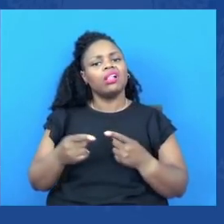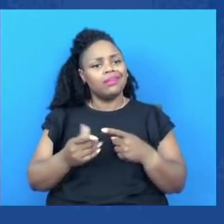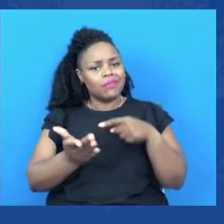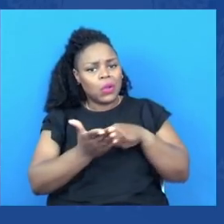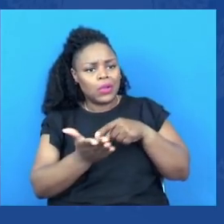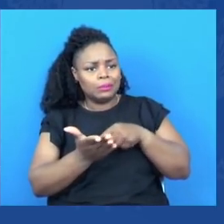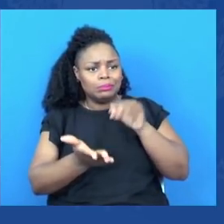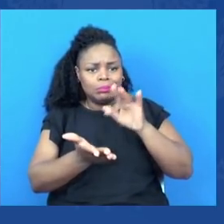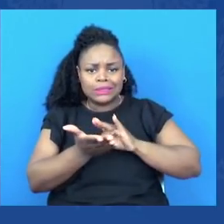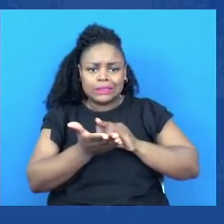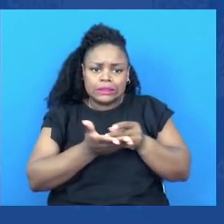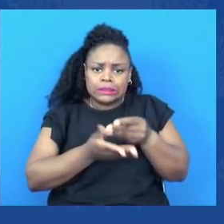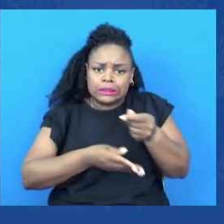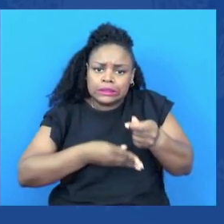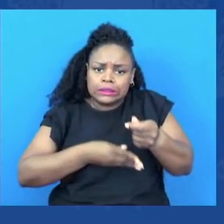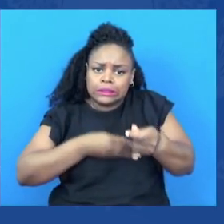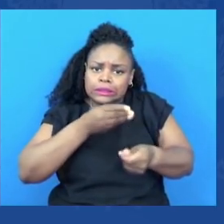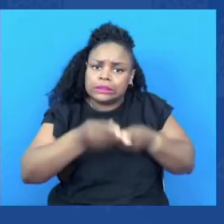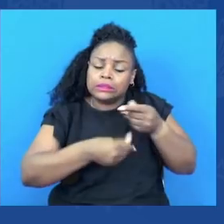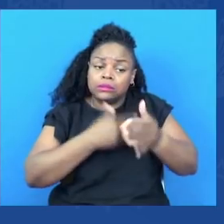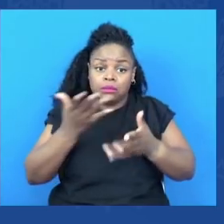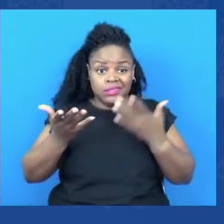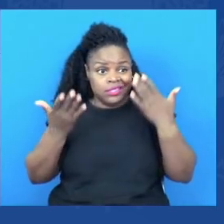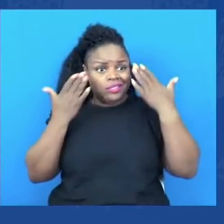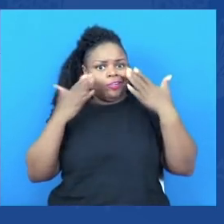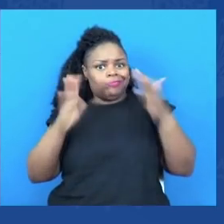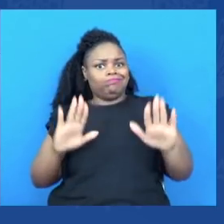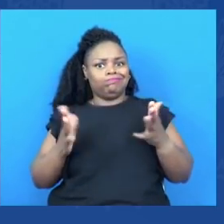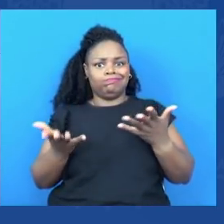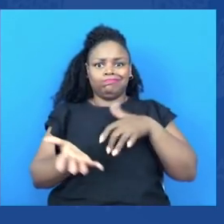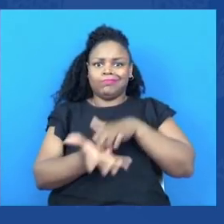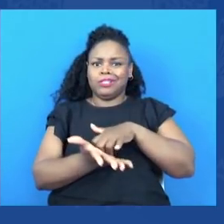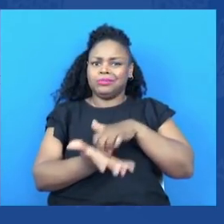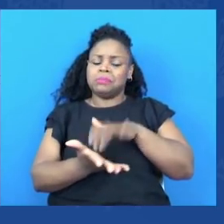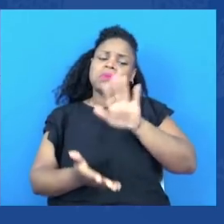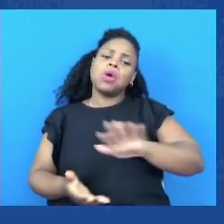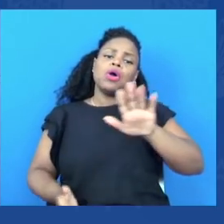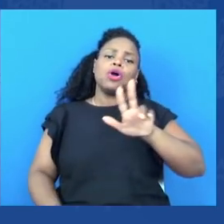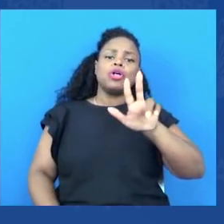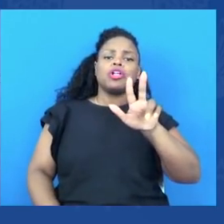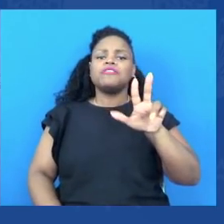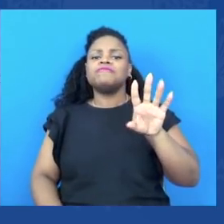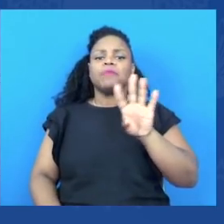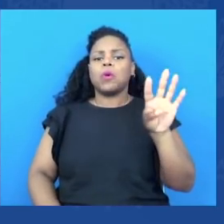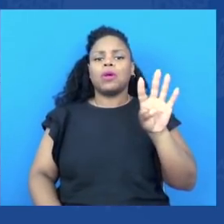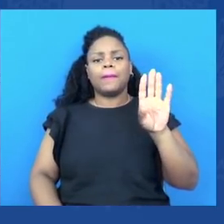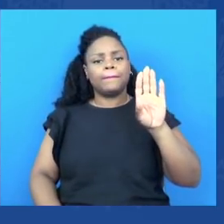It's estimated that more than 34 million Americans -- 10 percent of the population of the United States --